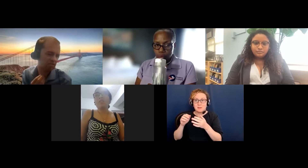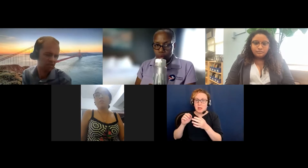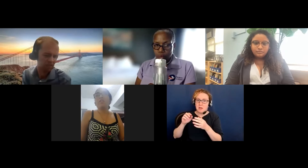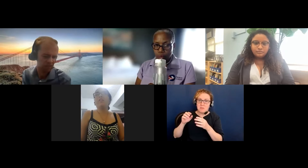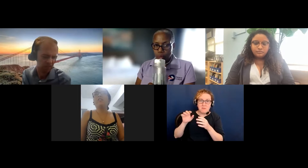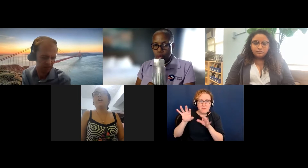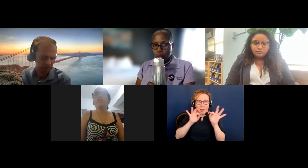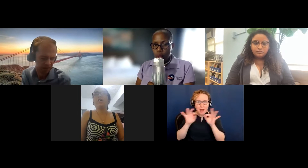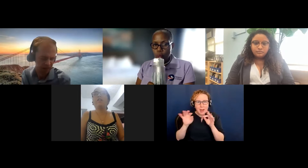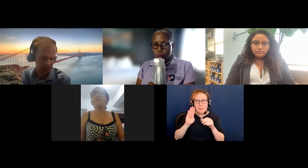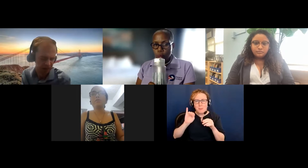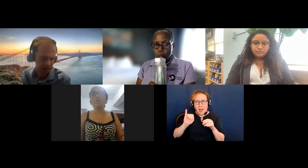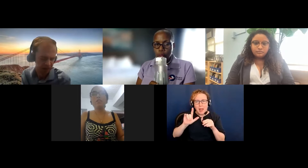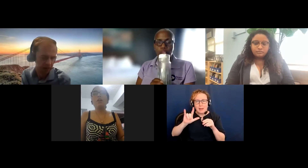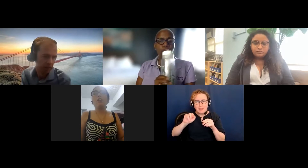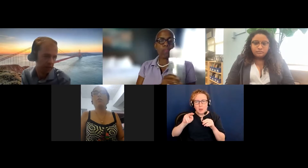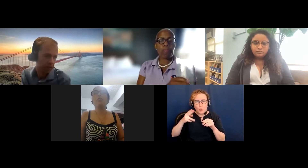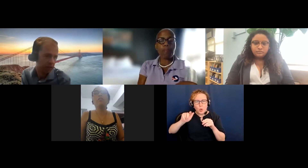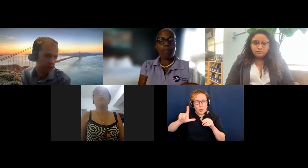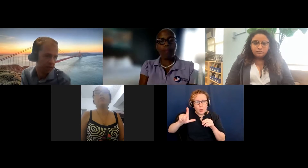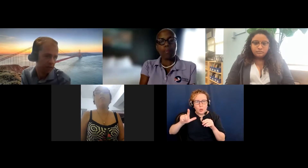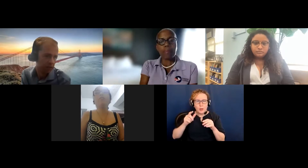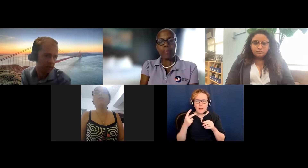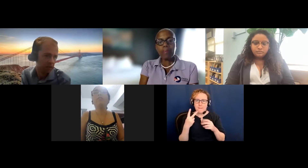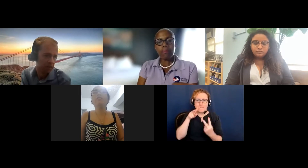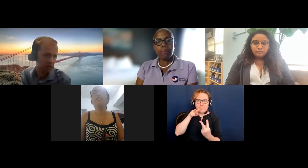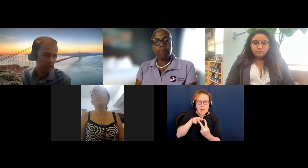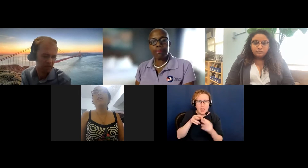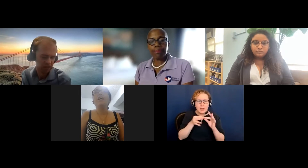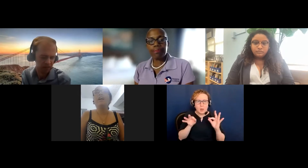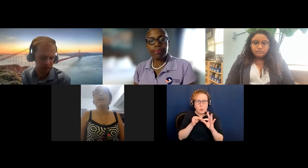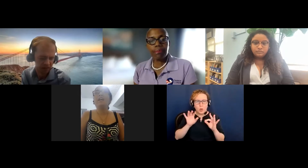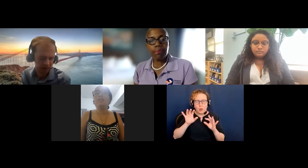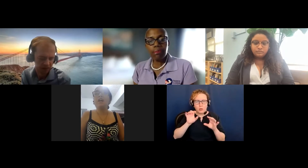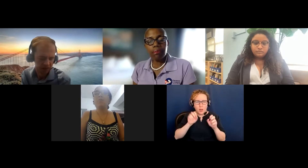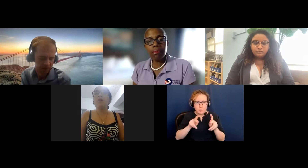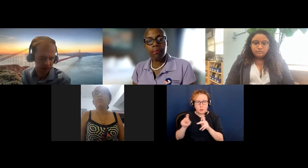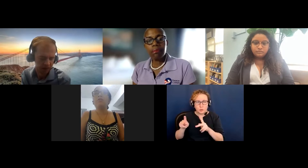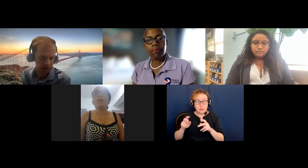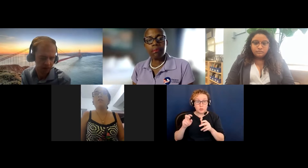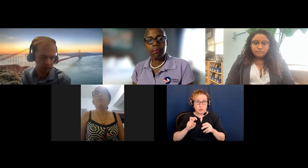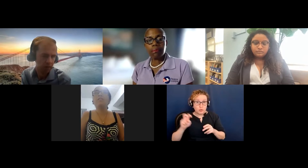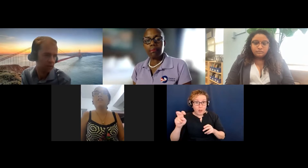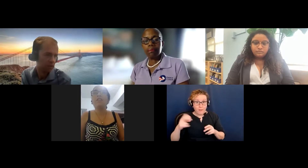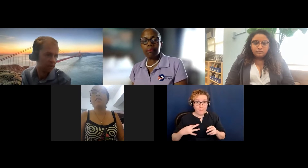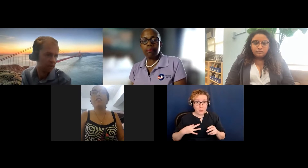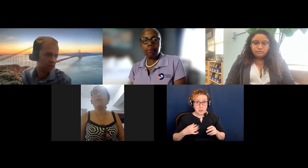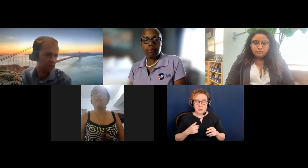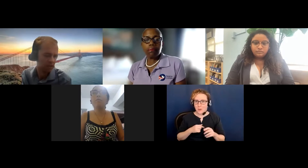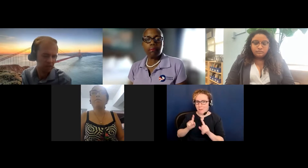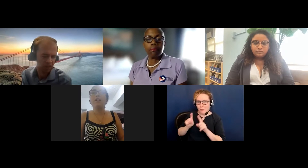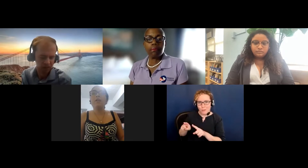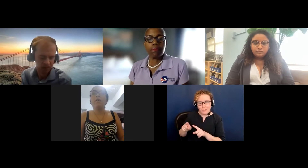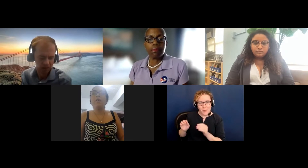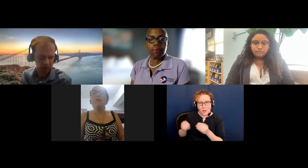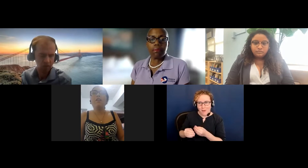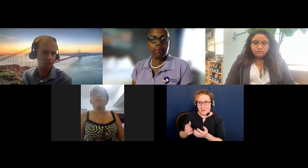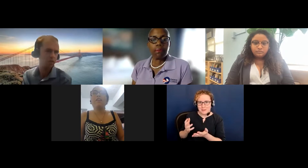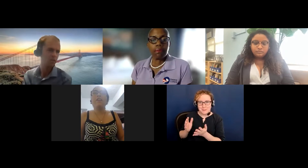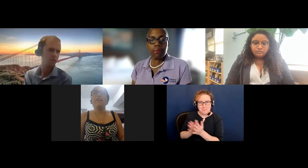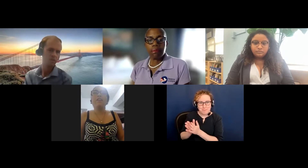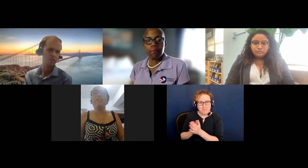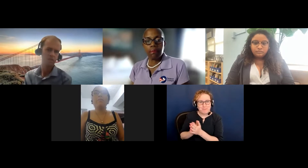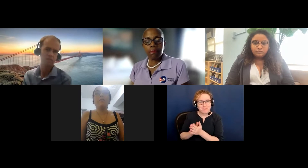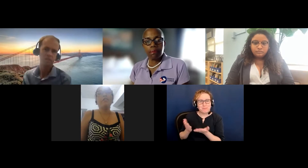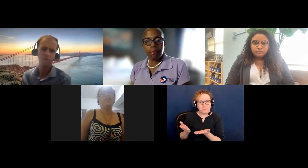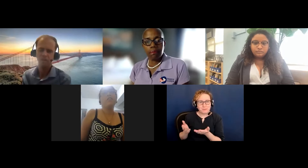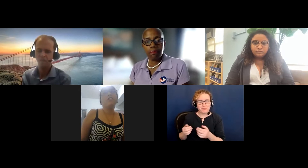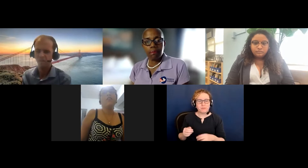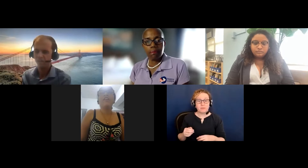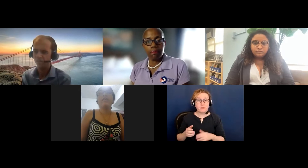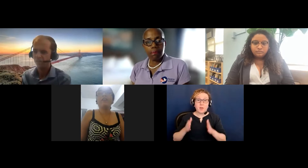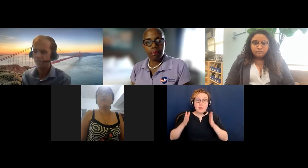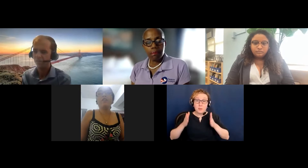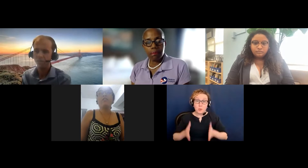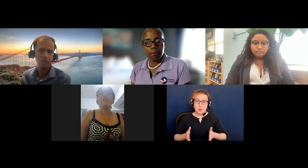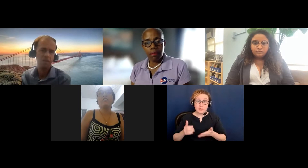especially international opportunities to travel and volunteer. I think the person that helps there